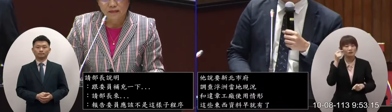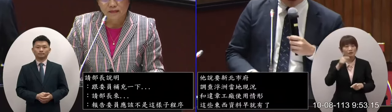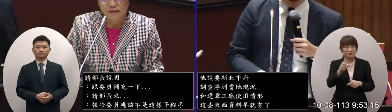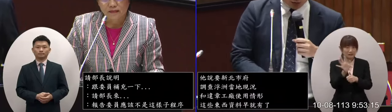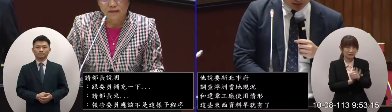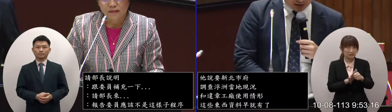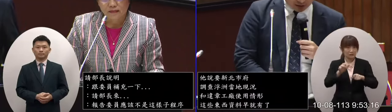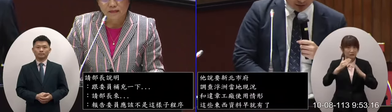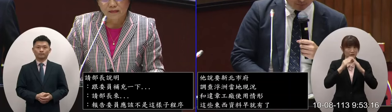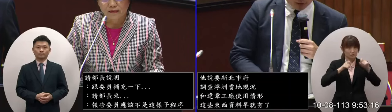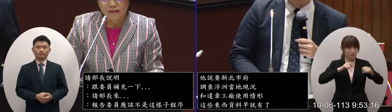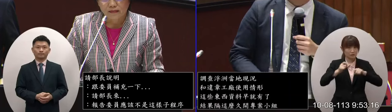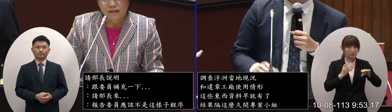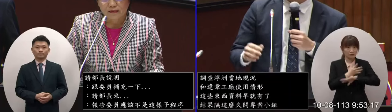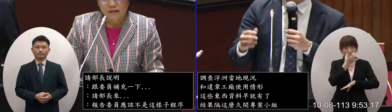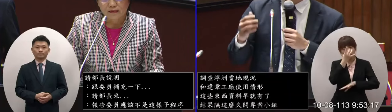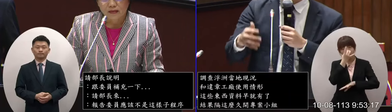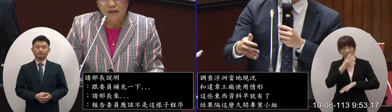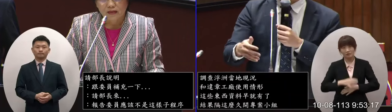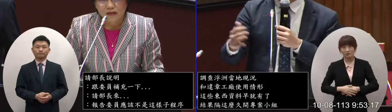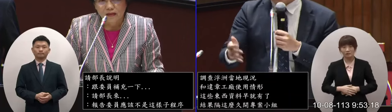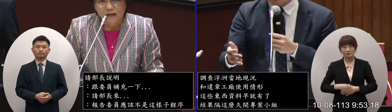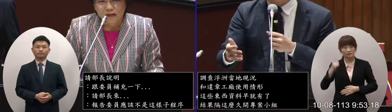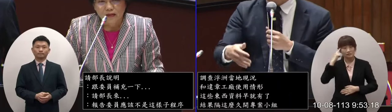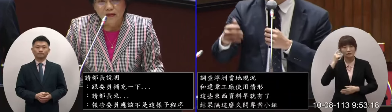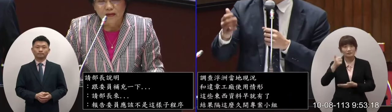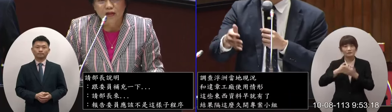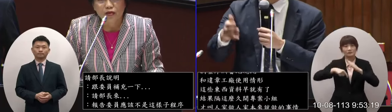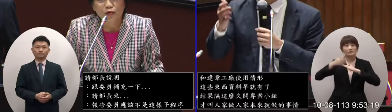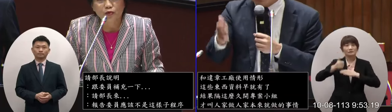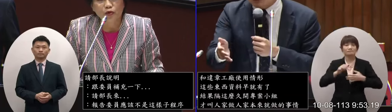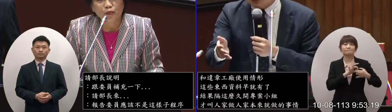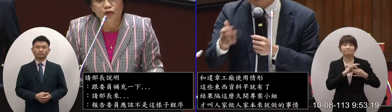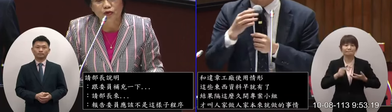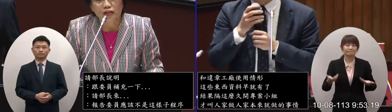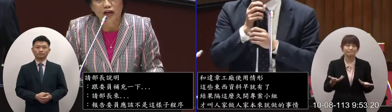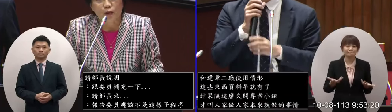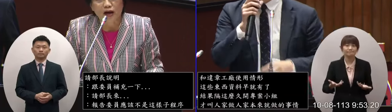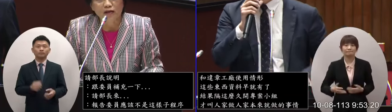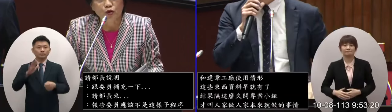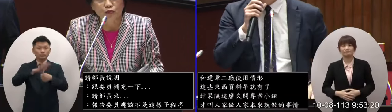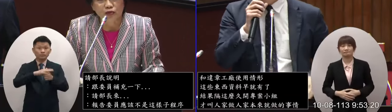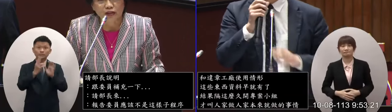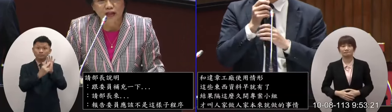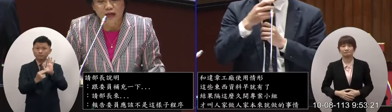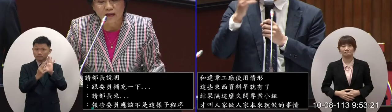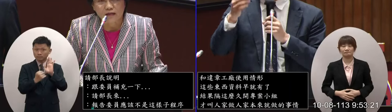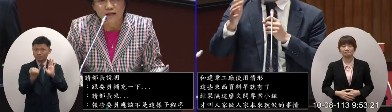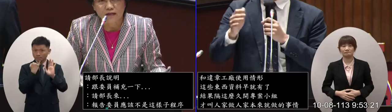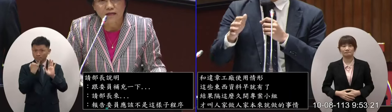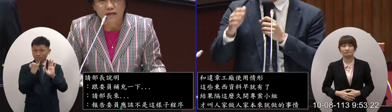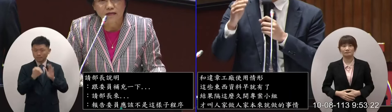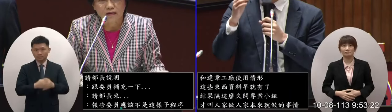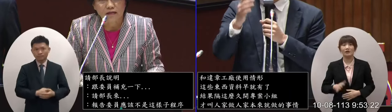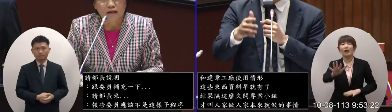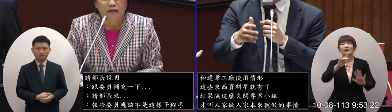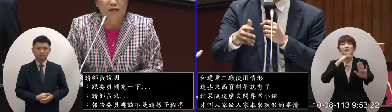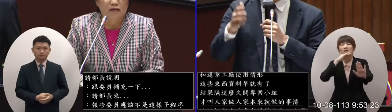, so I am here to ask the dean to care and the minister to care . I will add something, okay? I will add it. I haven't finished speaking yet. Please be concerned about the dean. Please